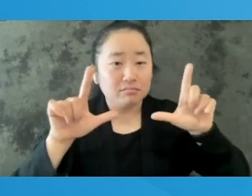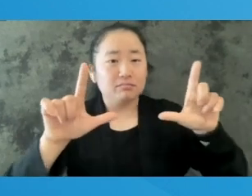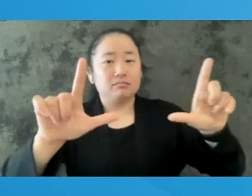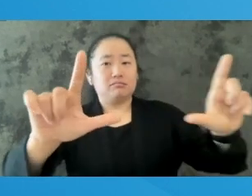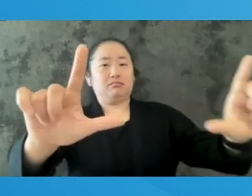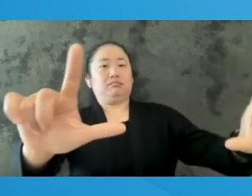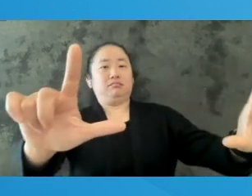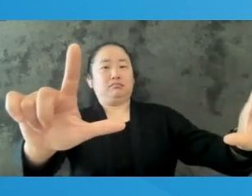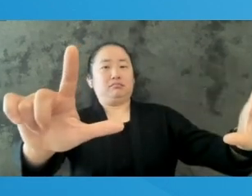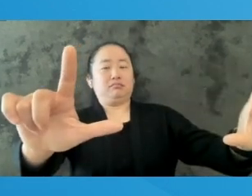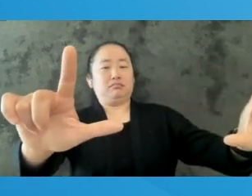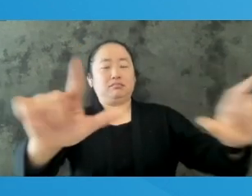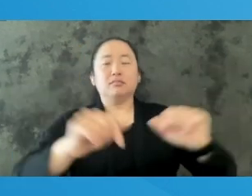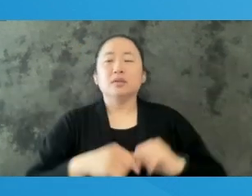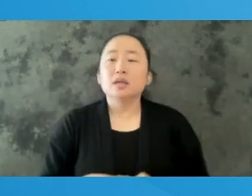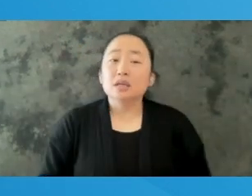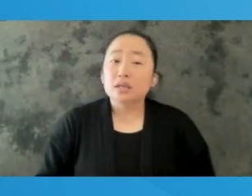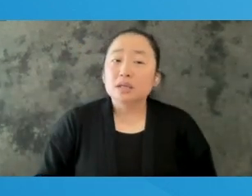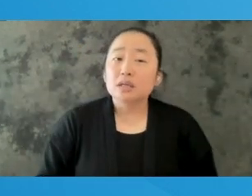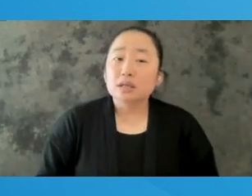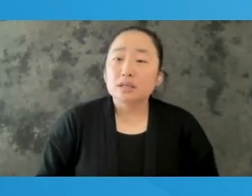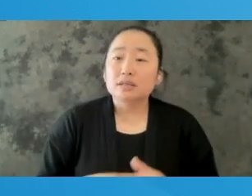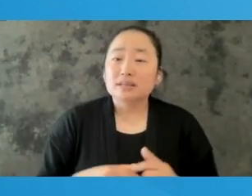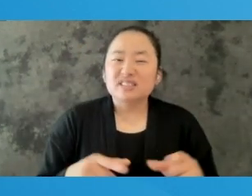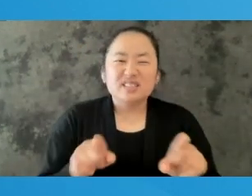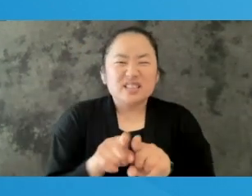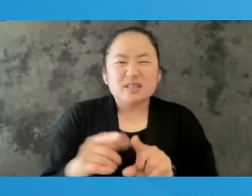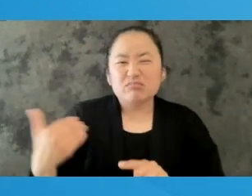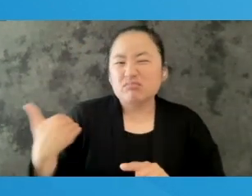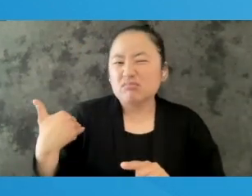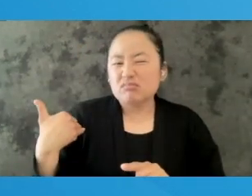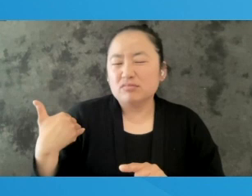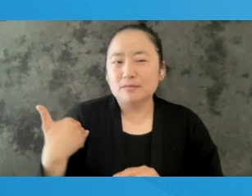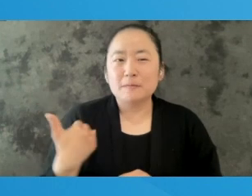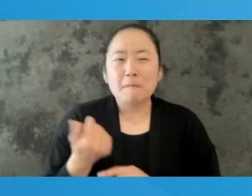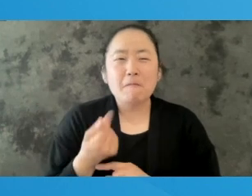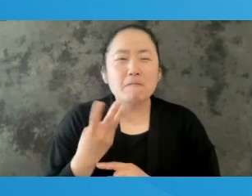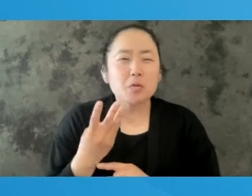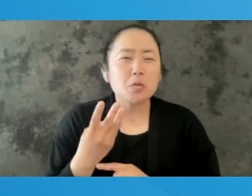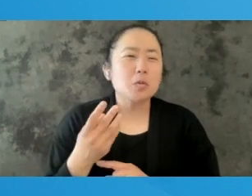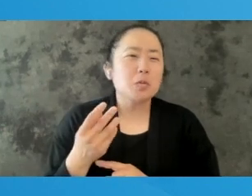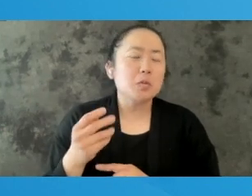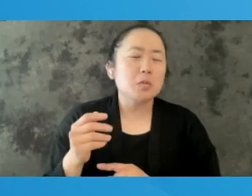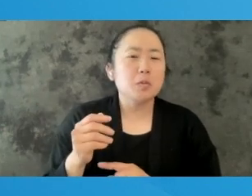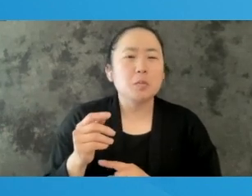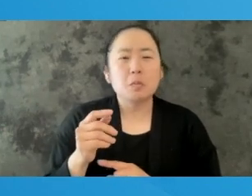And like we did before, I'd like for you to spend a few moments sketching what you see